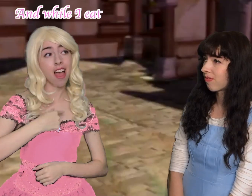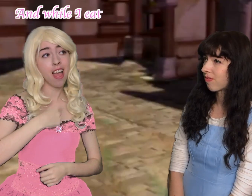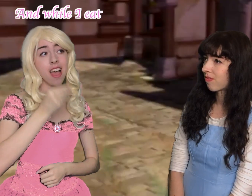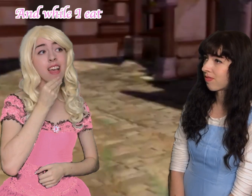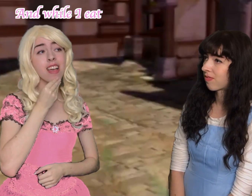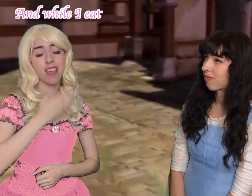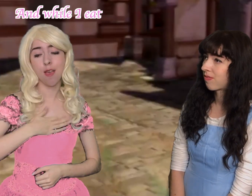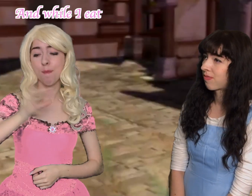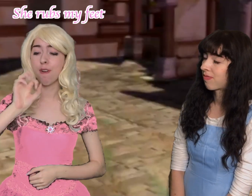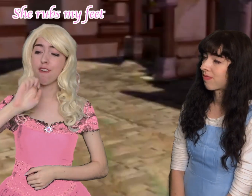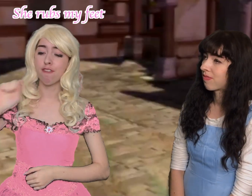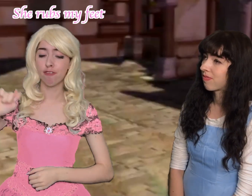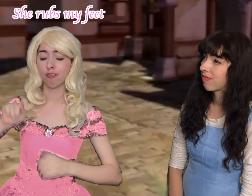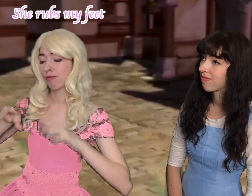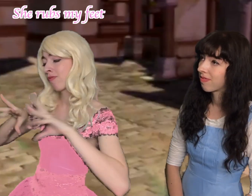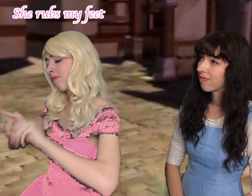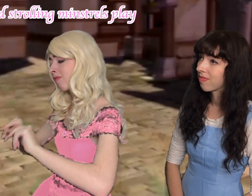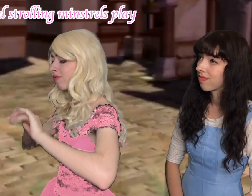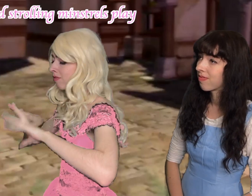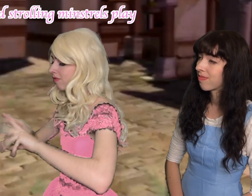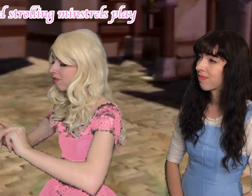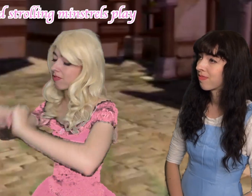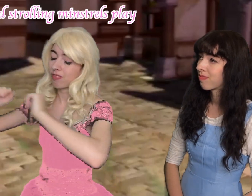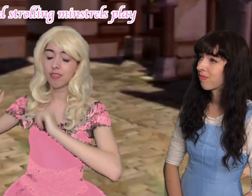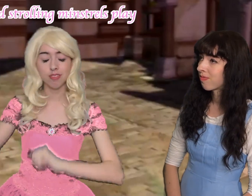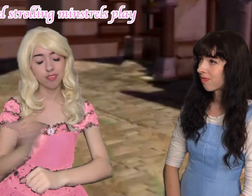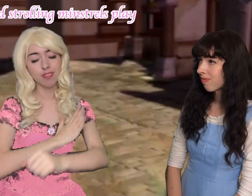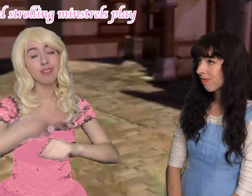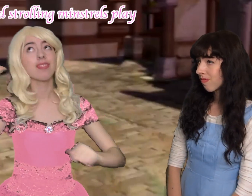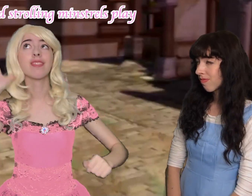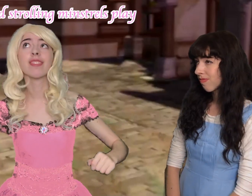and while i eat she rubs my feet and strolling minstrels play